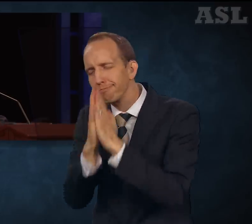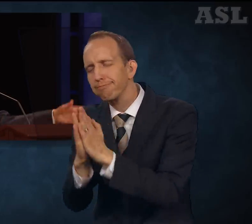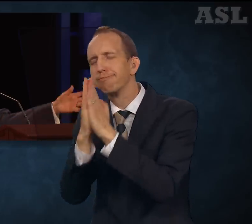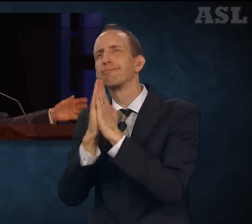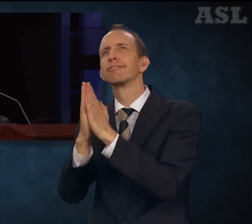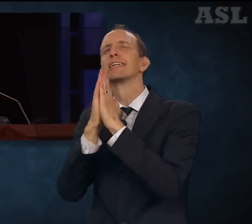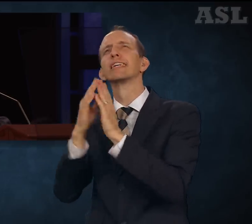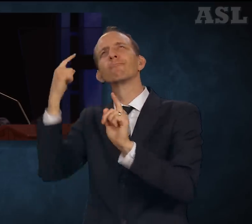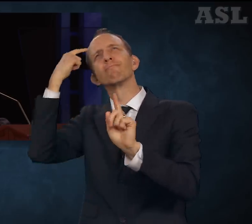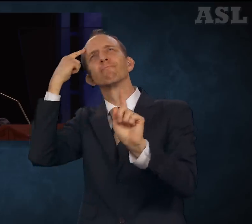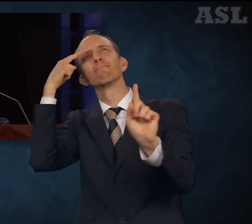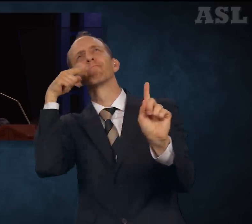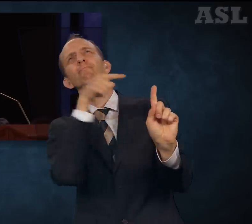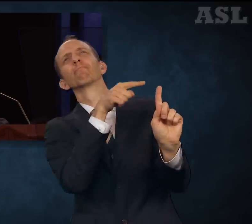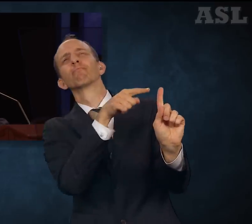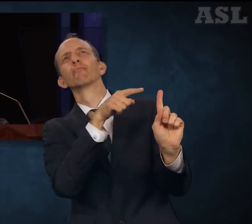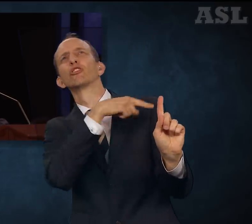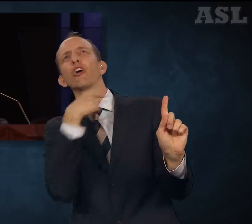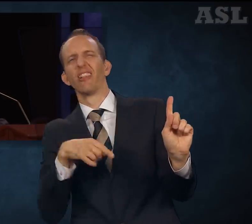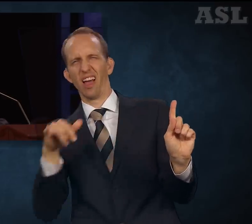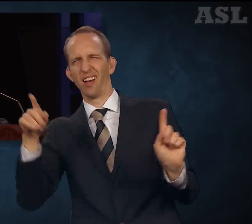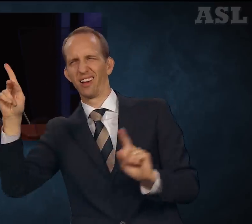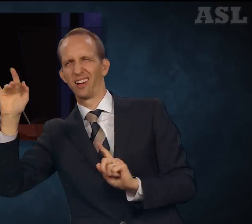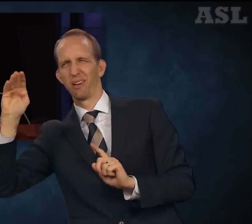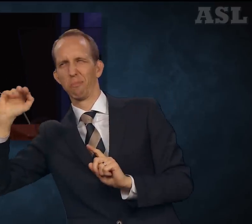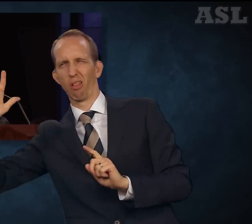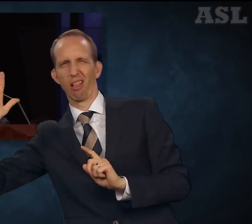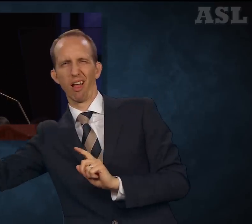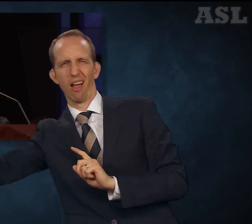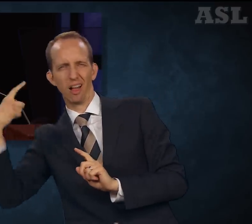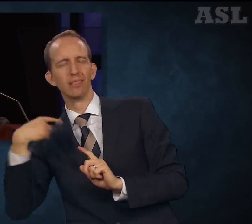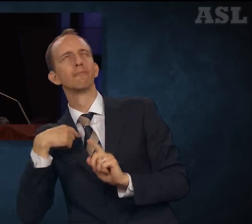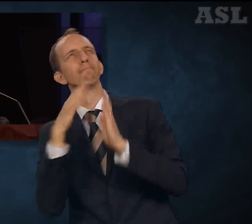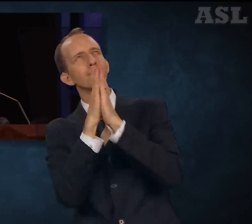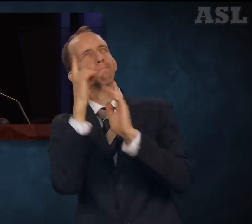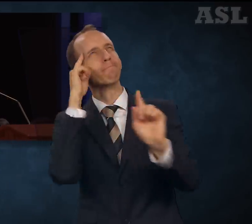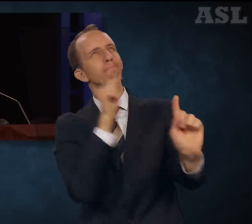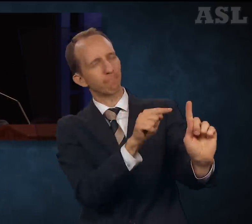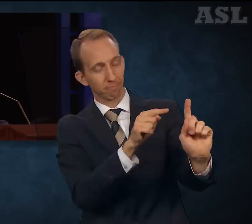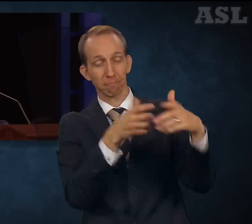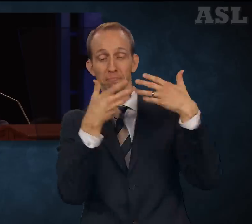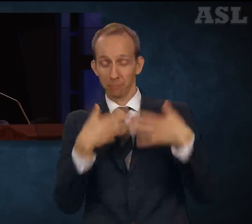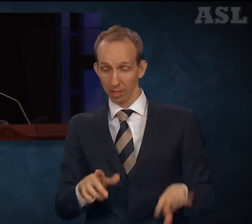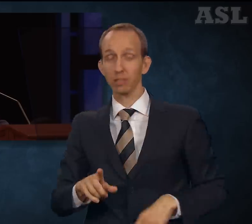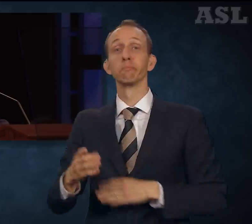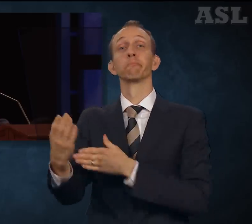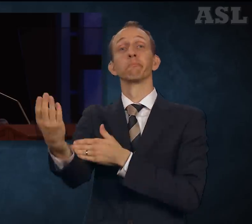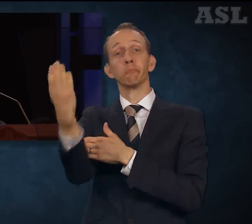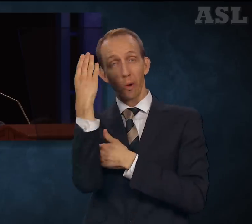MY HOTEL ROOM FOR THE PEOPLE OF CHINA, JUST AS